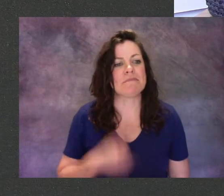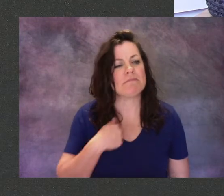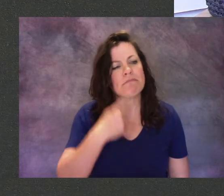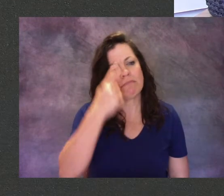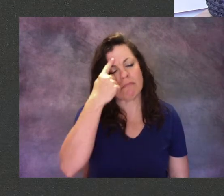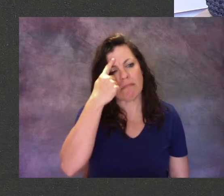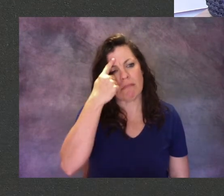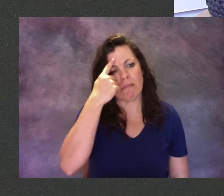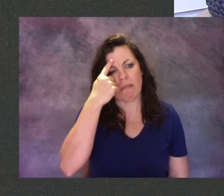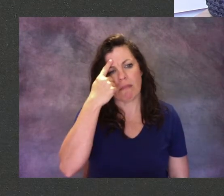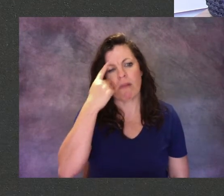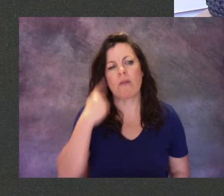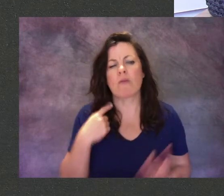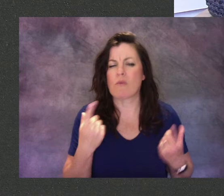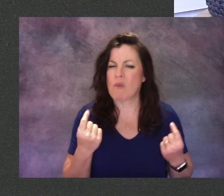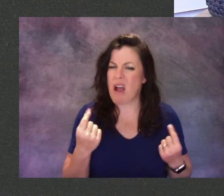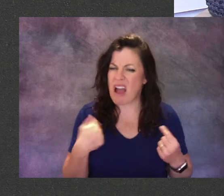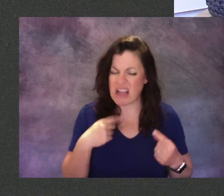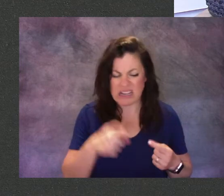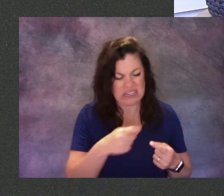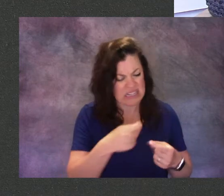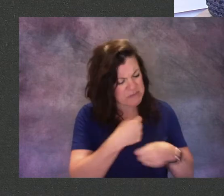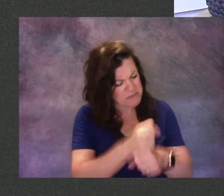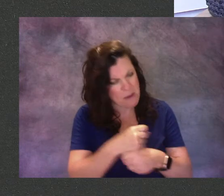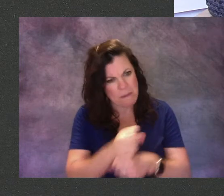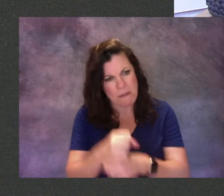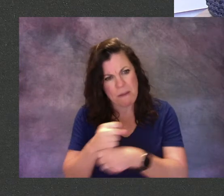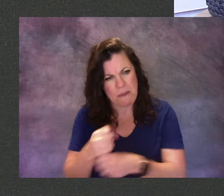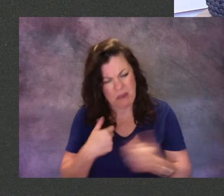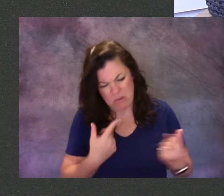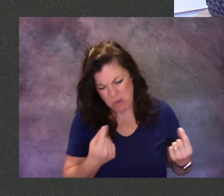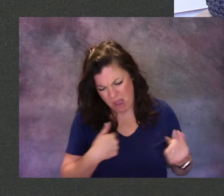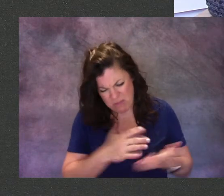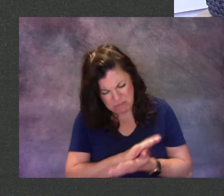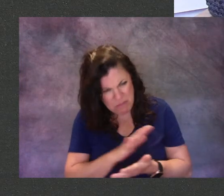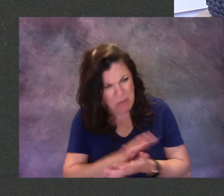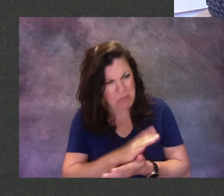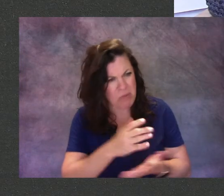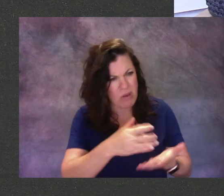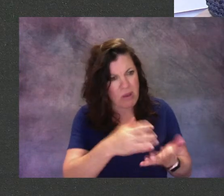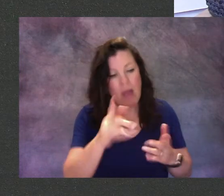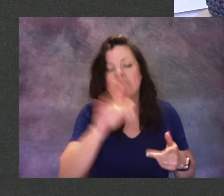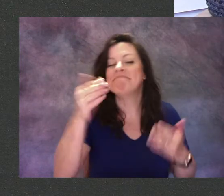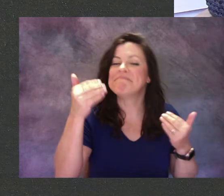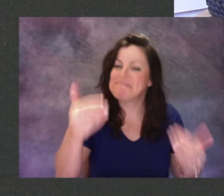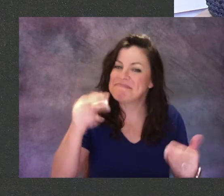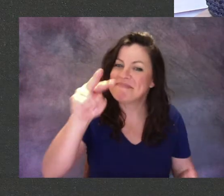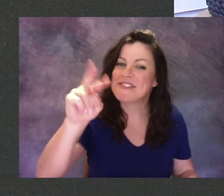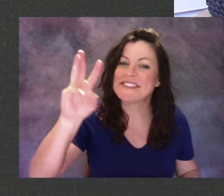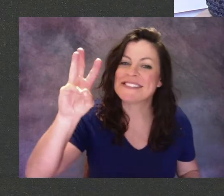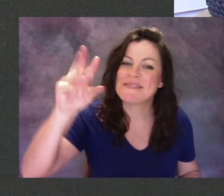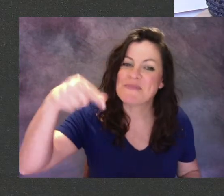that we needed today to do this amazing art project, you can go to WQLN.org.